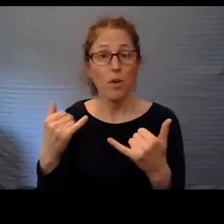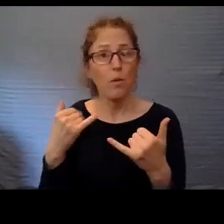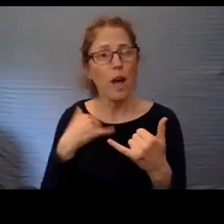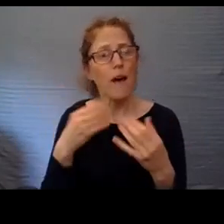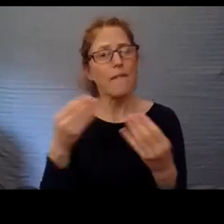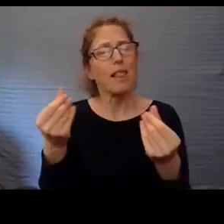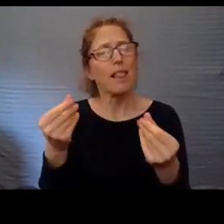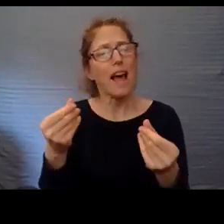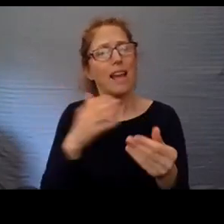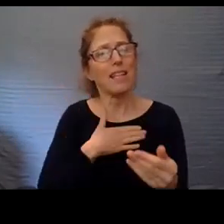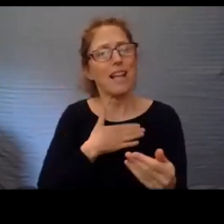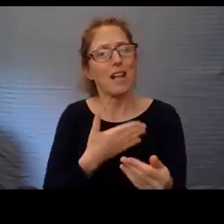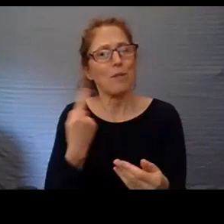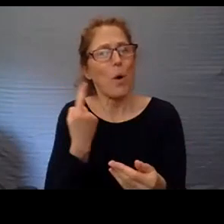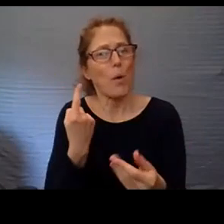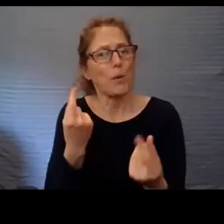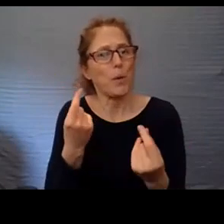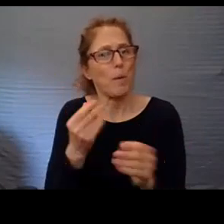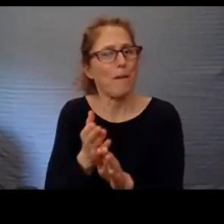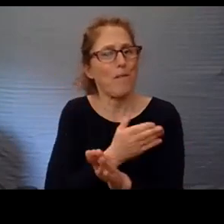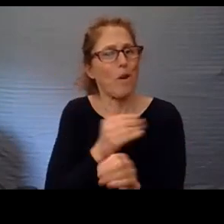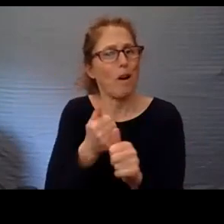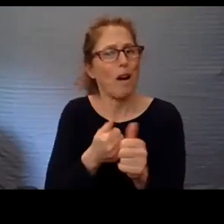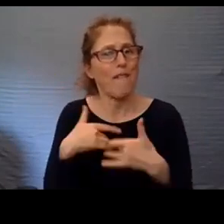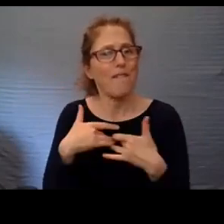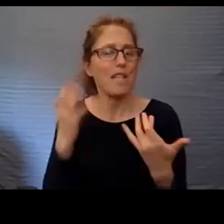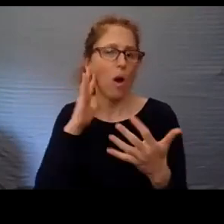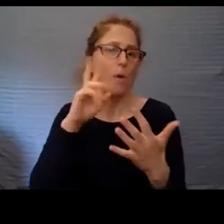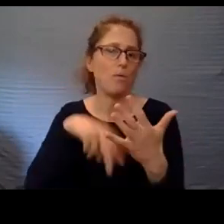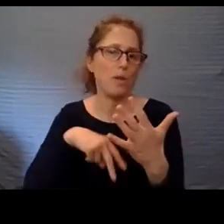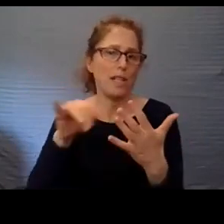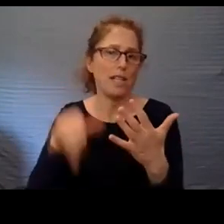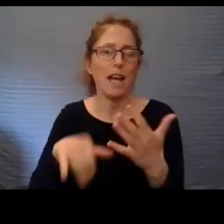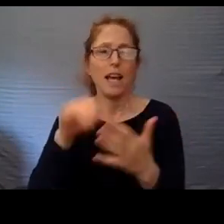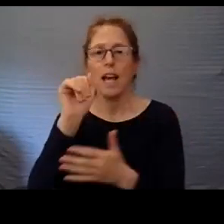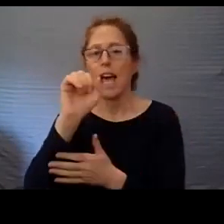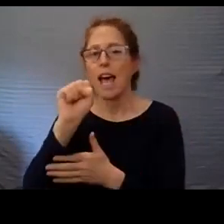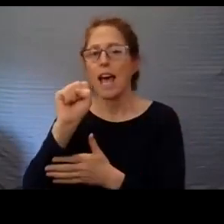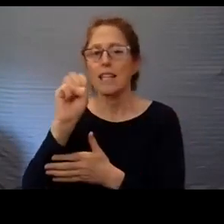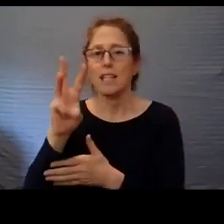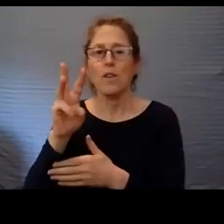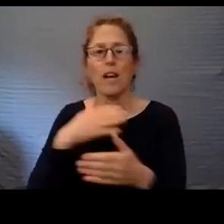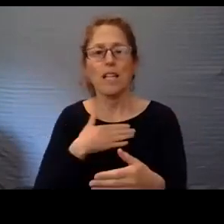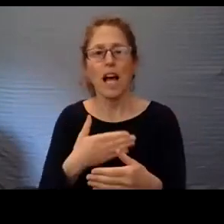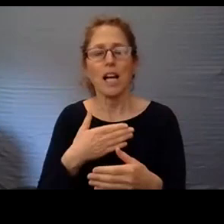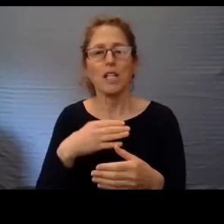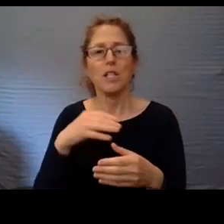before the beginning of our events. So I want to read that. The ASUW acknowledges the stewards of the coast salish lands,